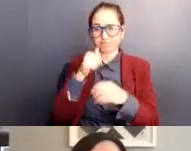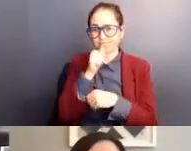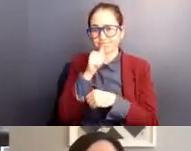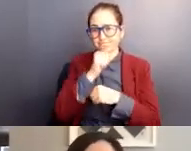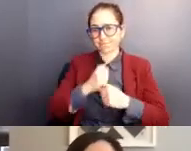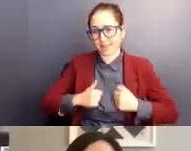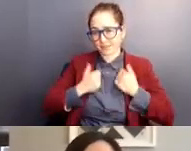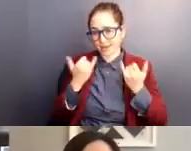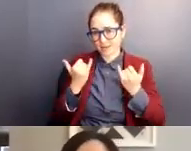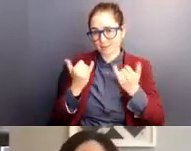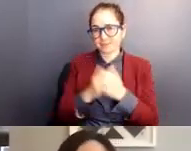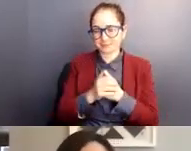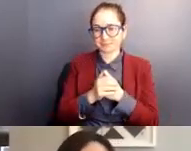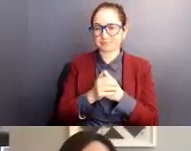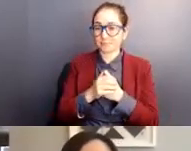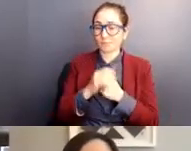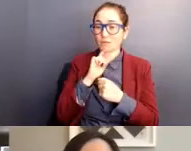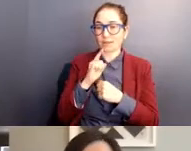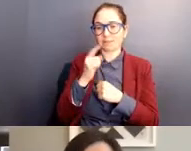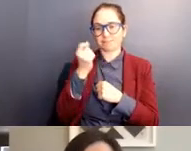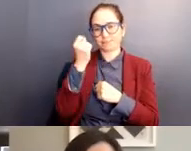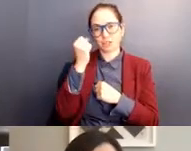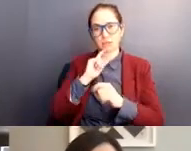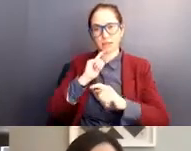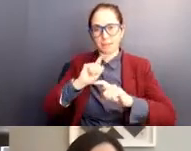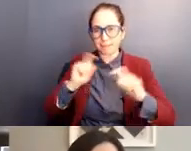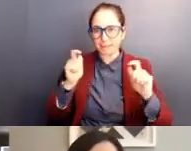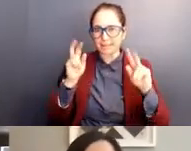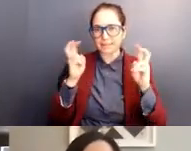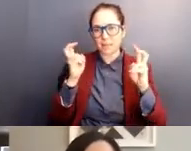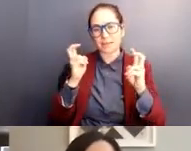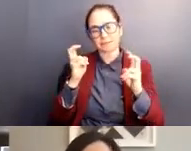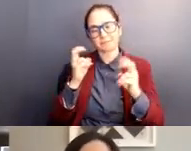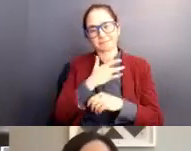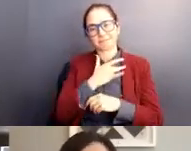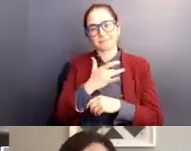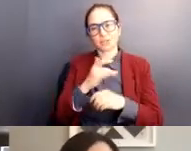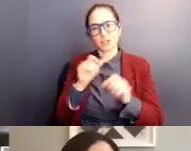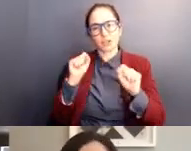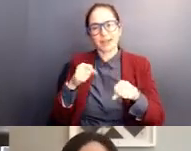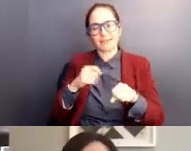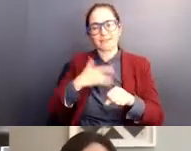And then finally, this is a huge topic. It's normal to be overwhelmed. And so like anything, we're going to break it down